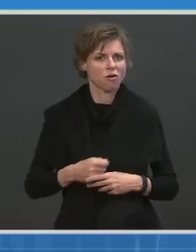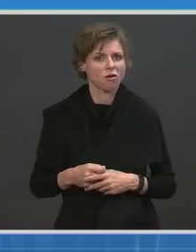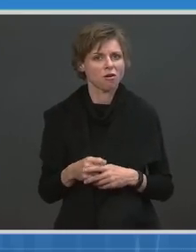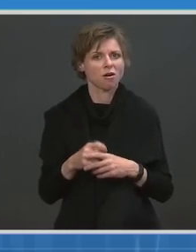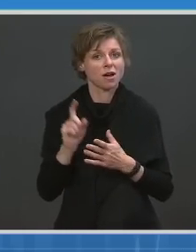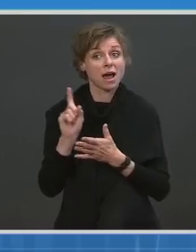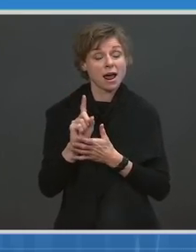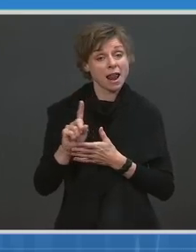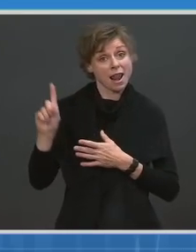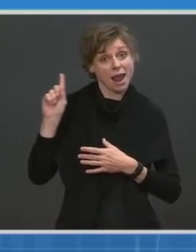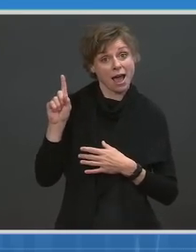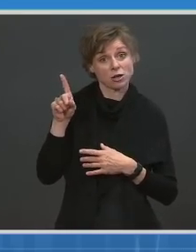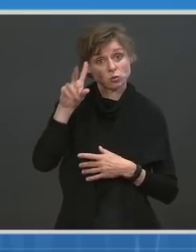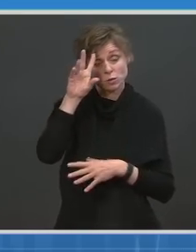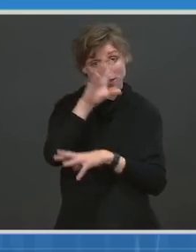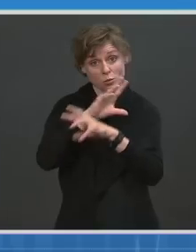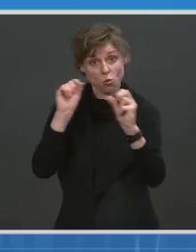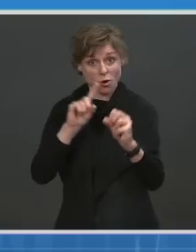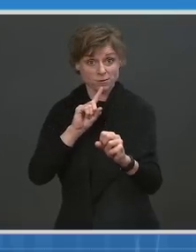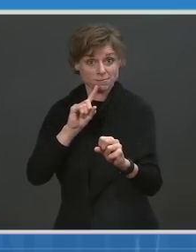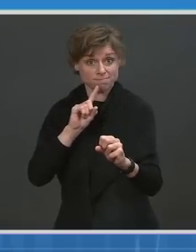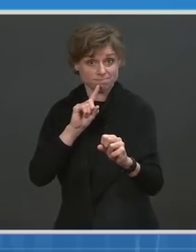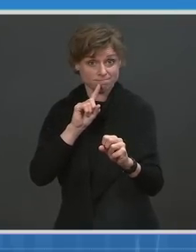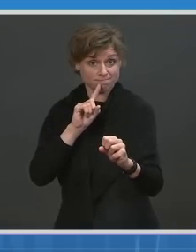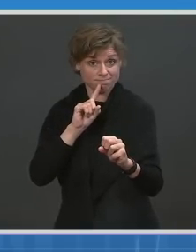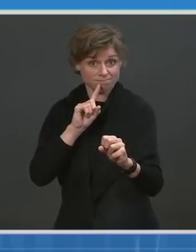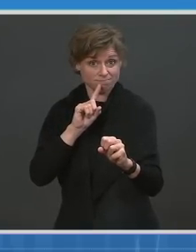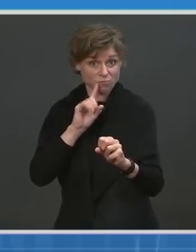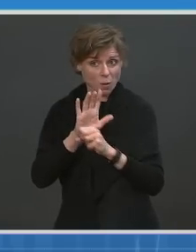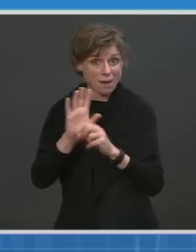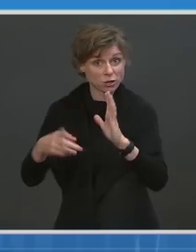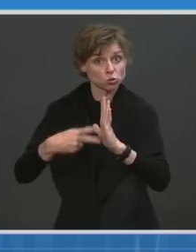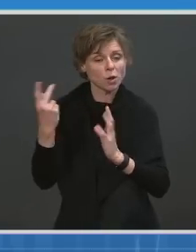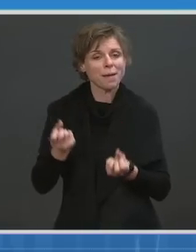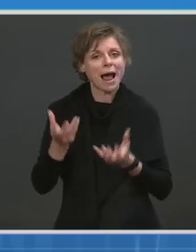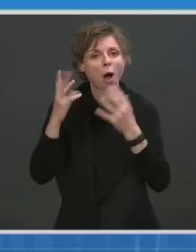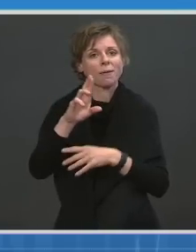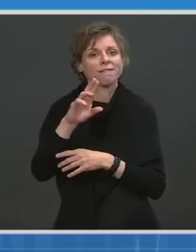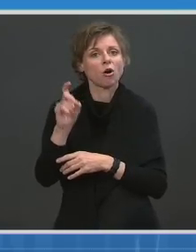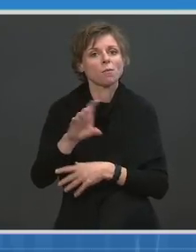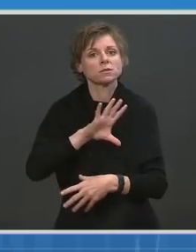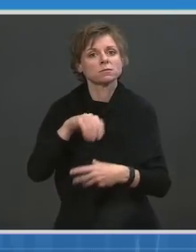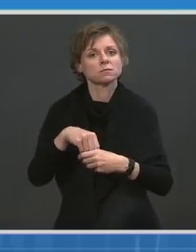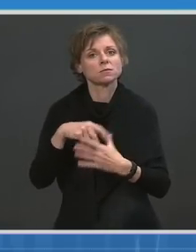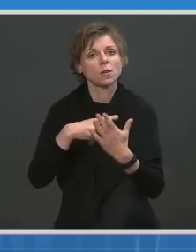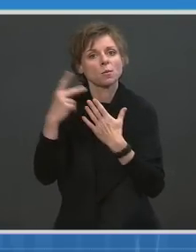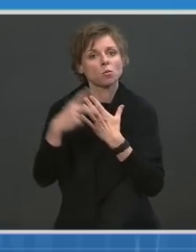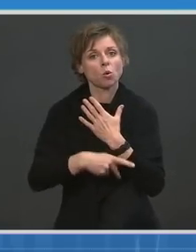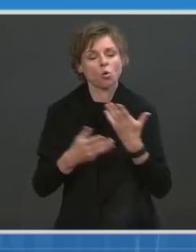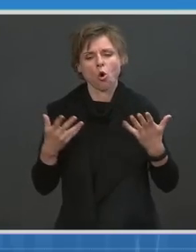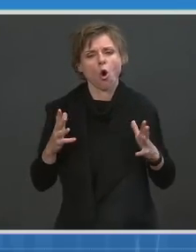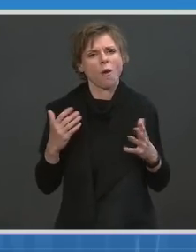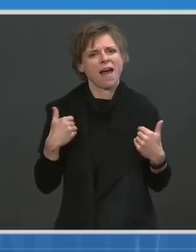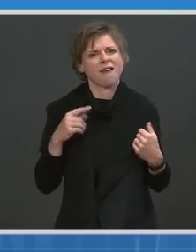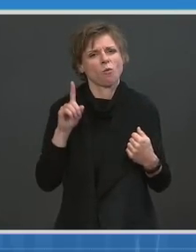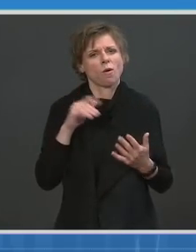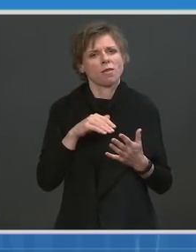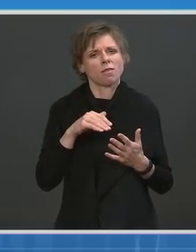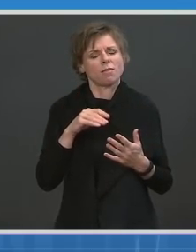the number of pharmacies participating in the program. Already, people can get vaccinated at one of 14,000 pharmacies around the nation.